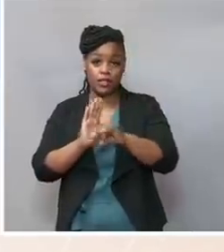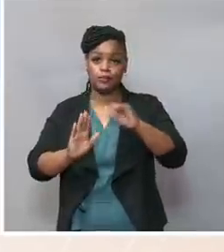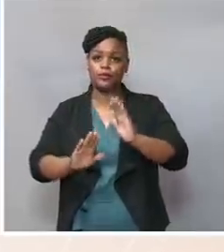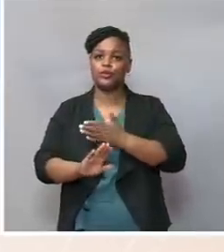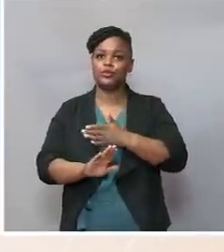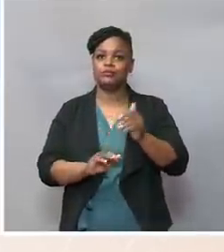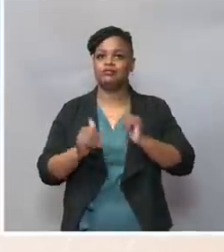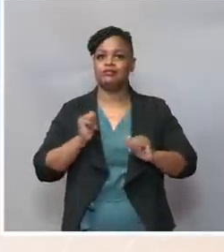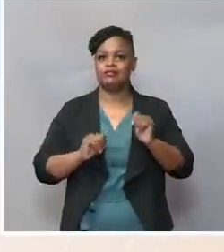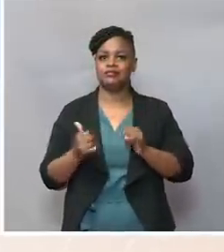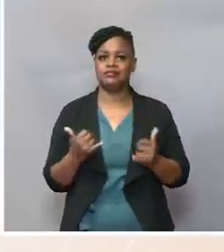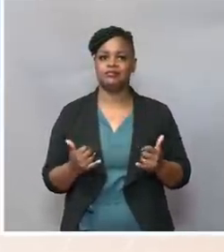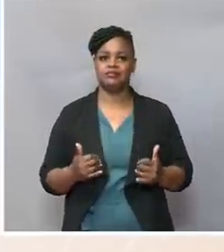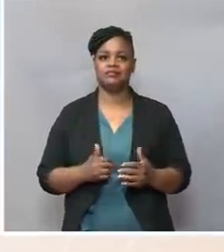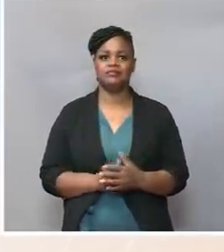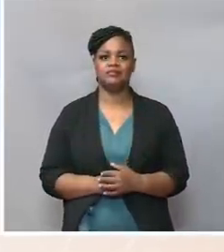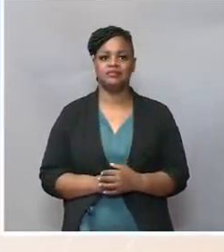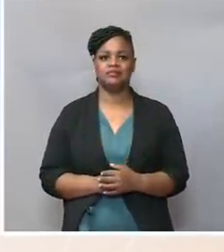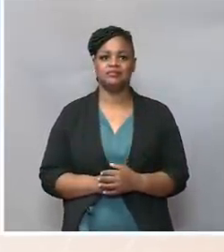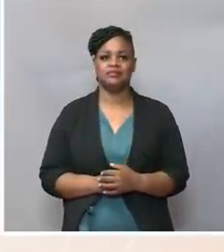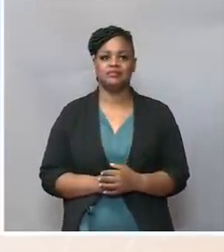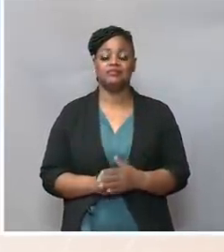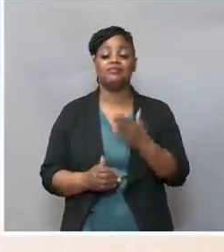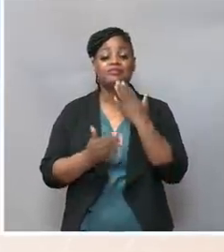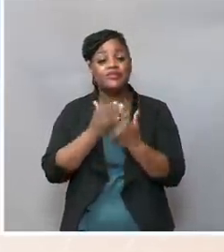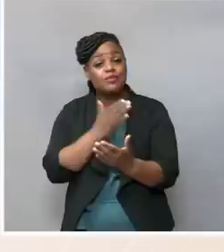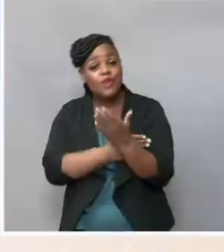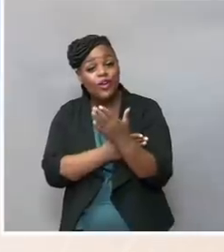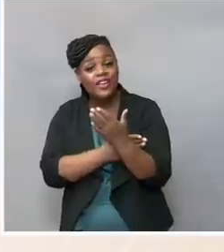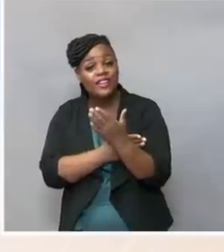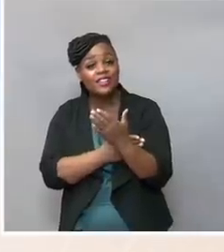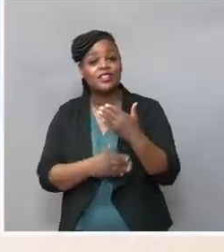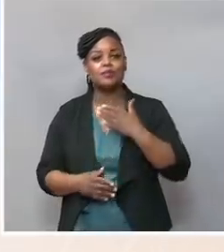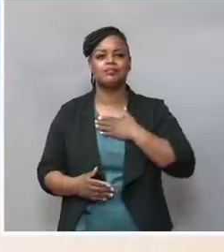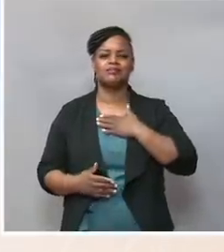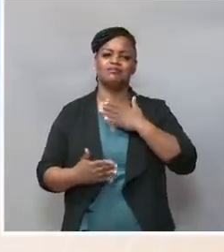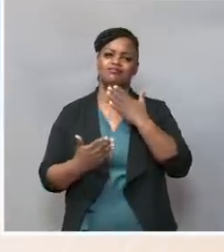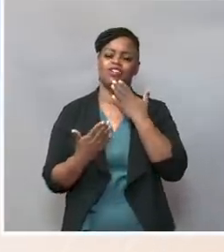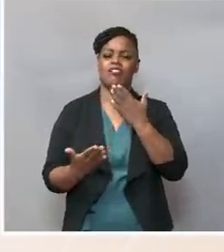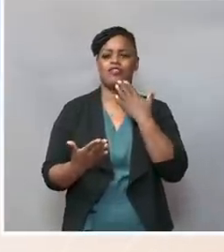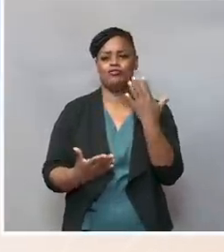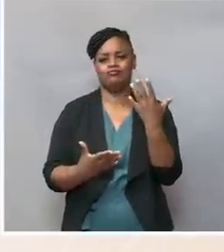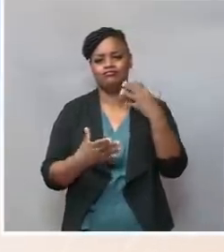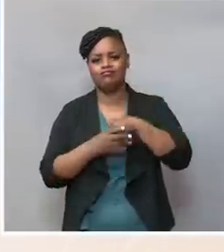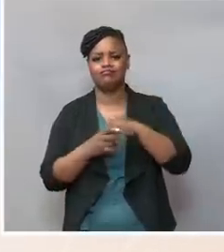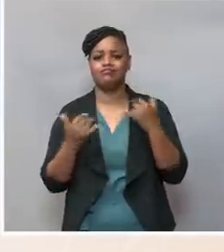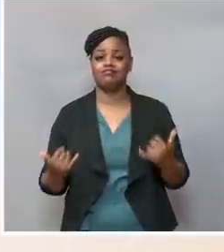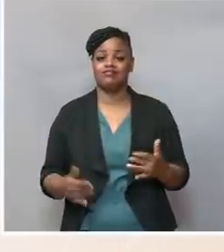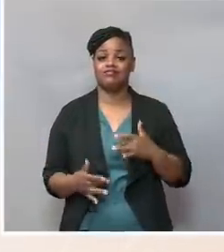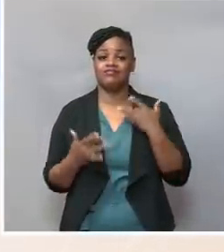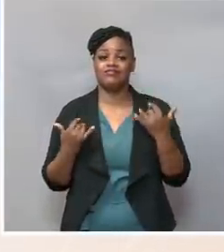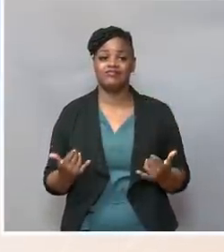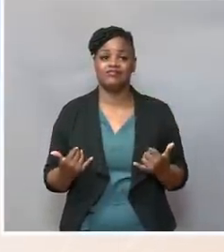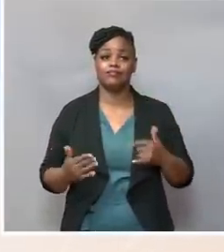Matt Hampsey: Good morning. I am grateful to be part of this important event today. Music has always played an important role